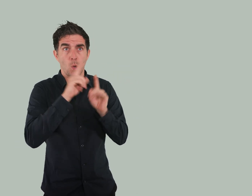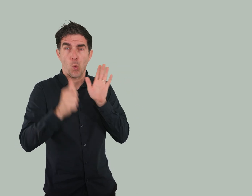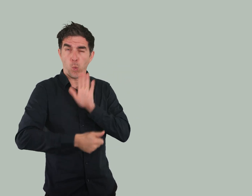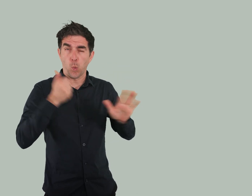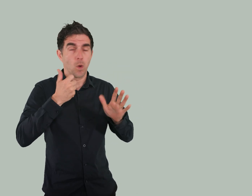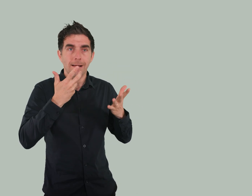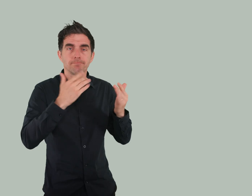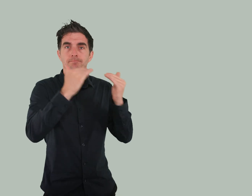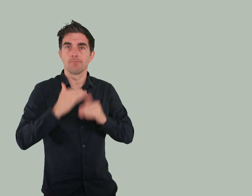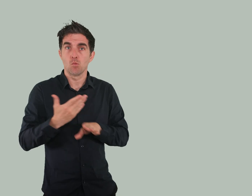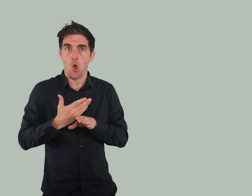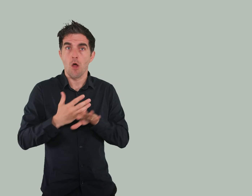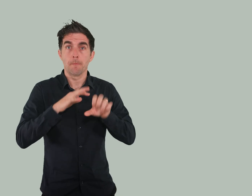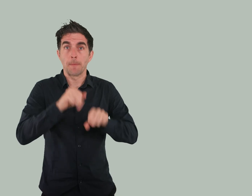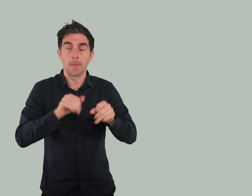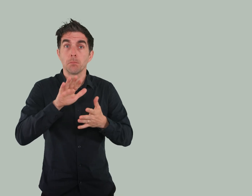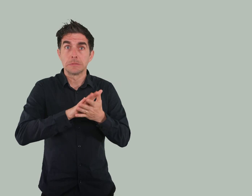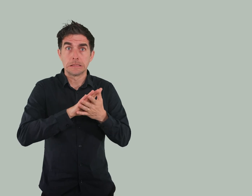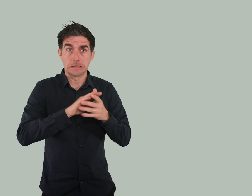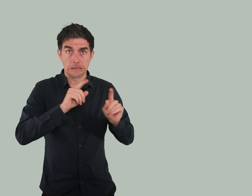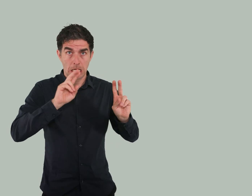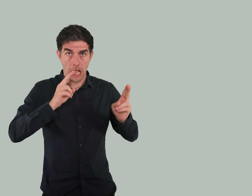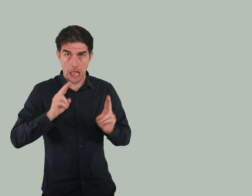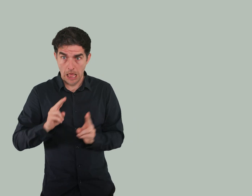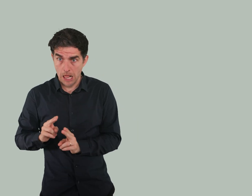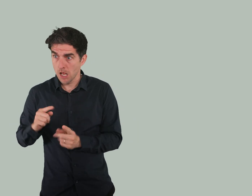Workers displaced from more skilled or administrative roles